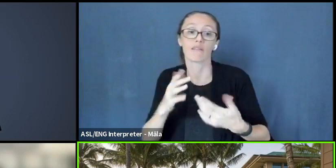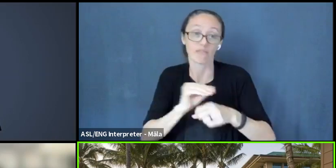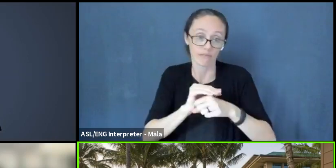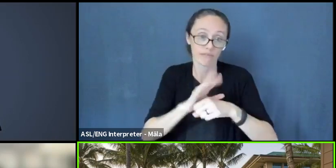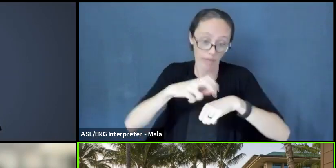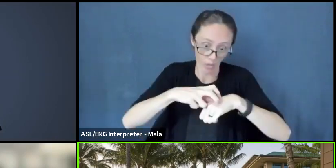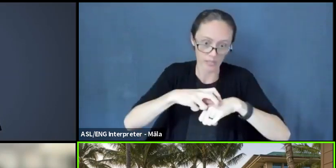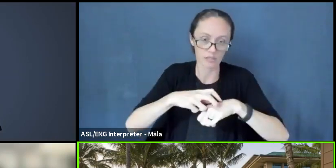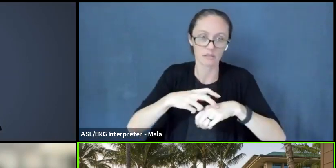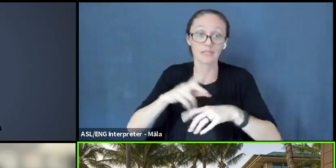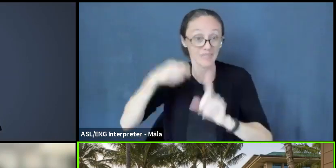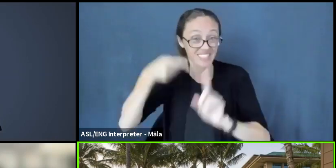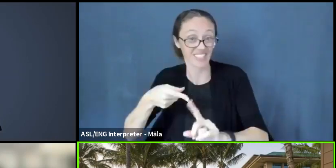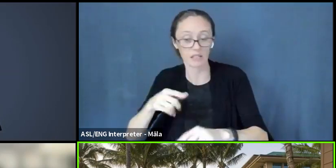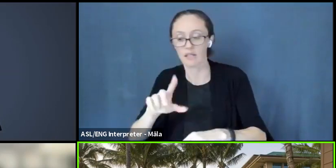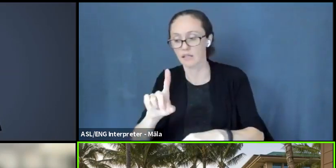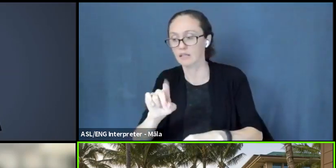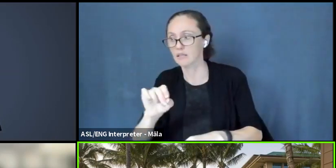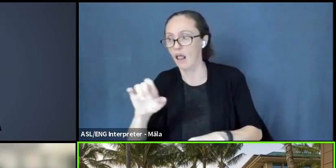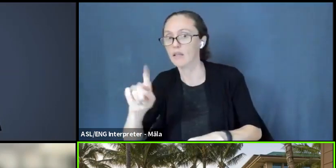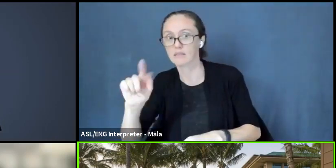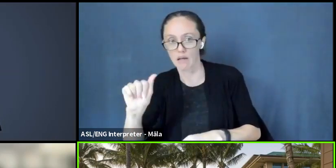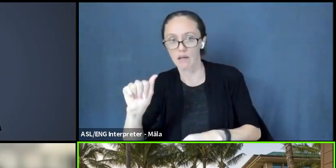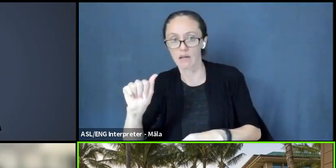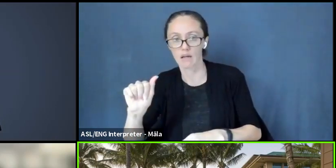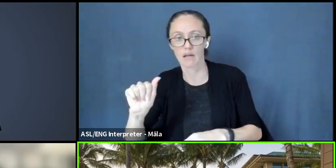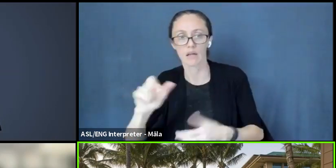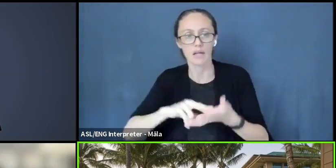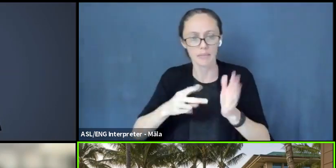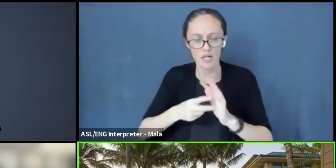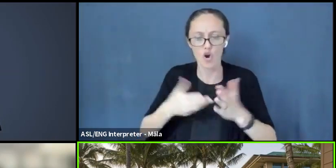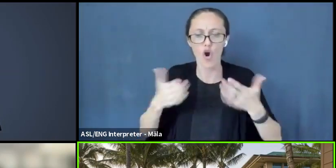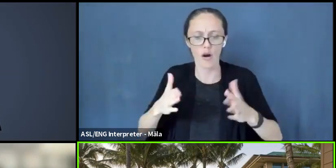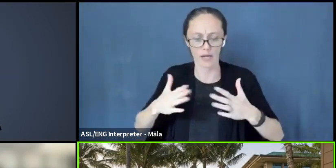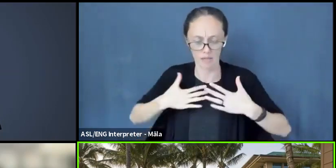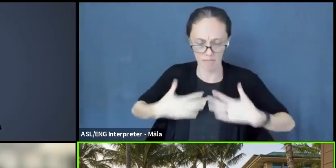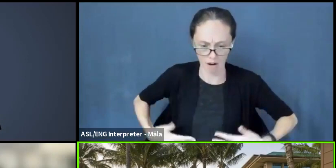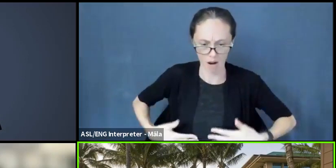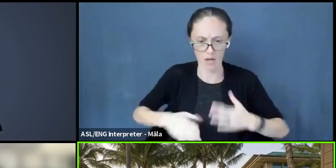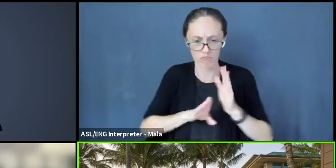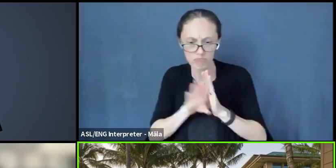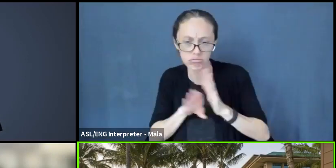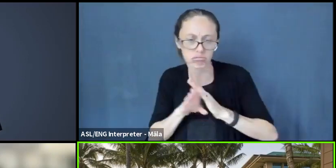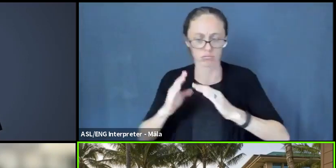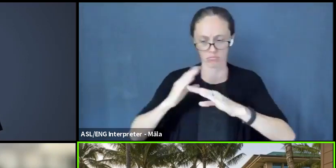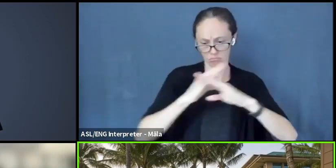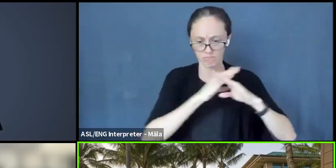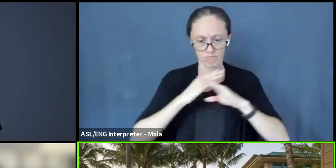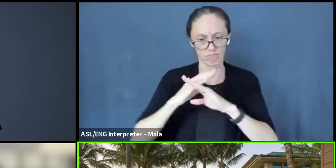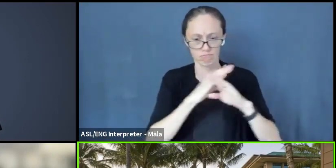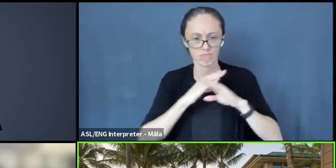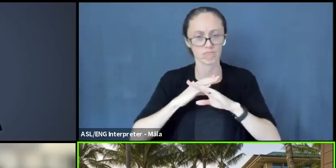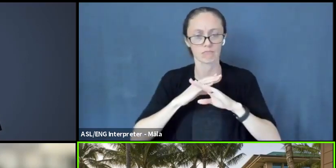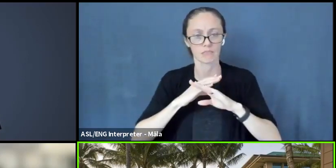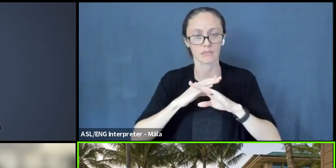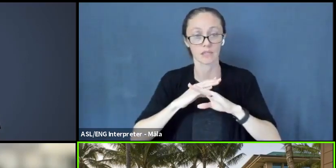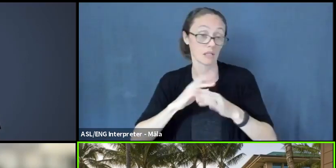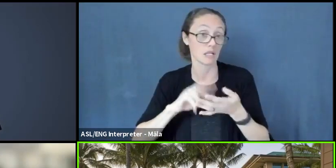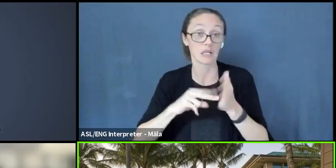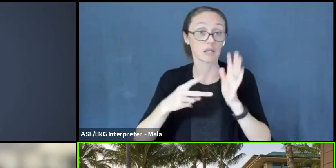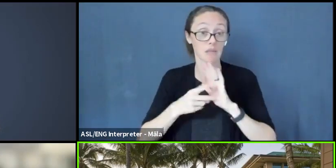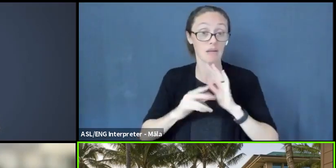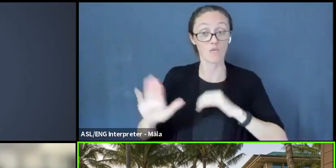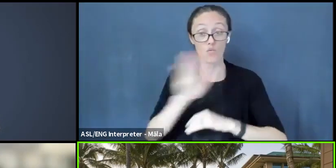you build up that immunity, and where your body doesn't allow another strain of virus